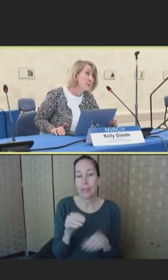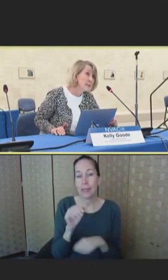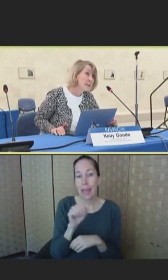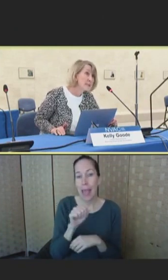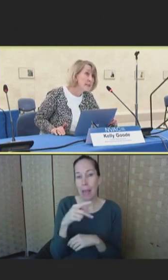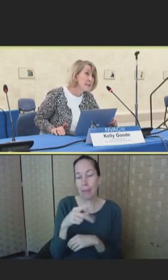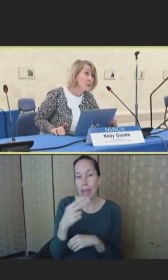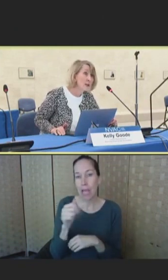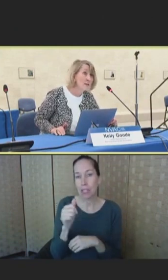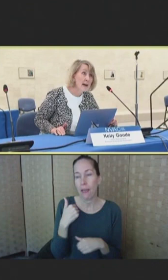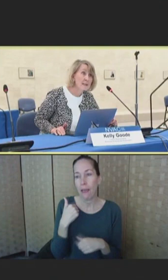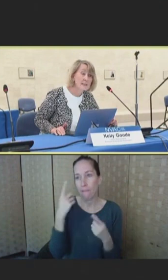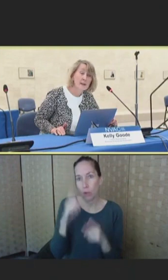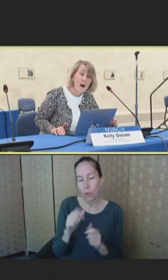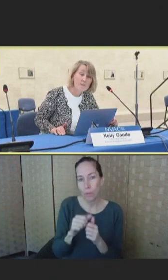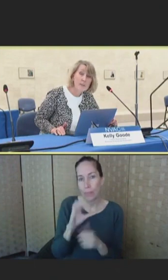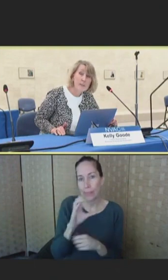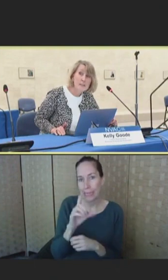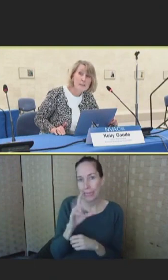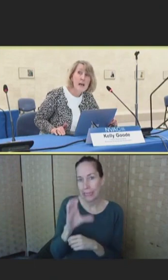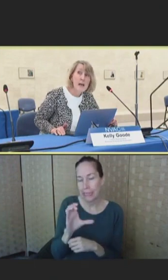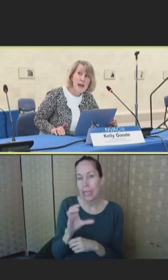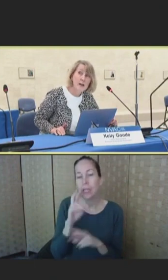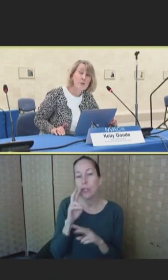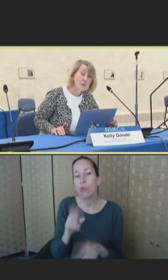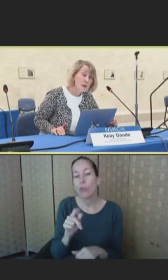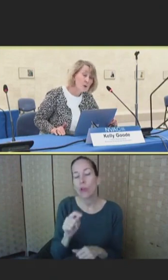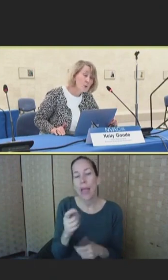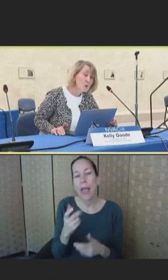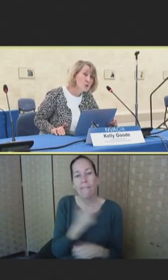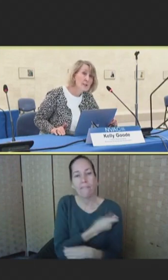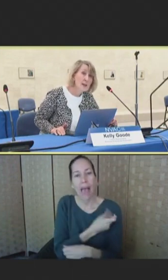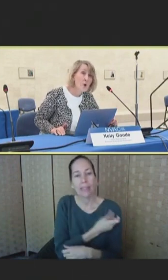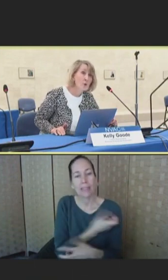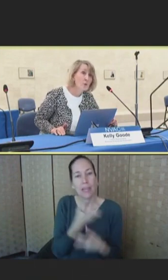with CDC to look at vaccine confidence and other stakeholders. And they hold a